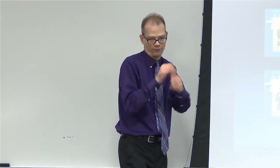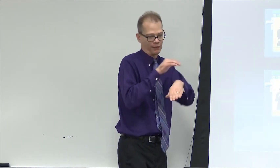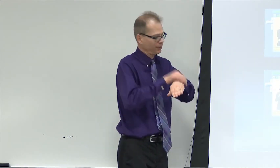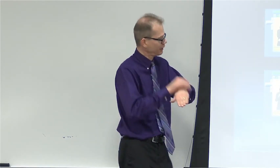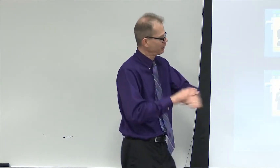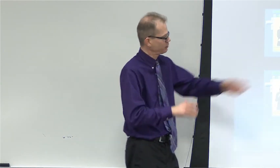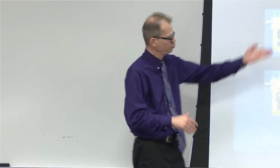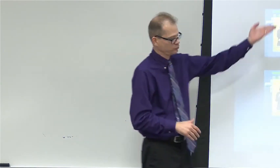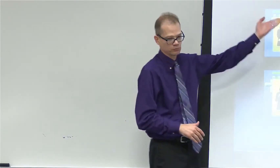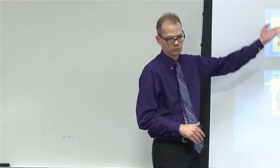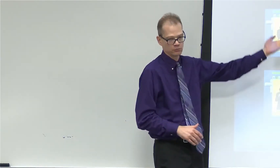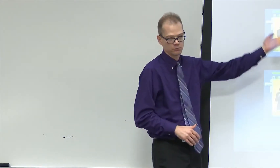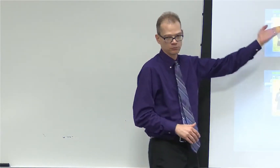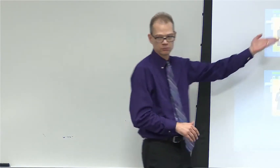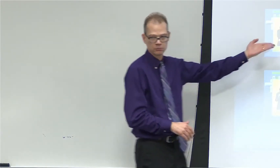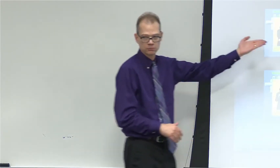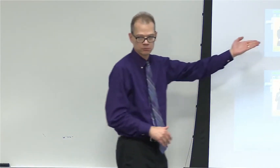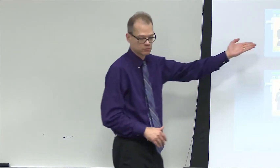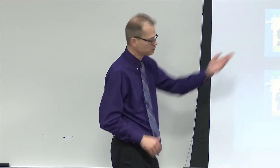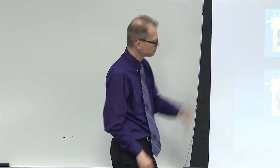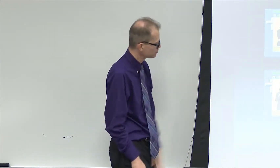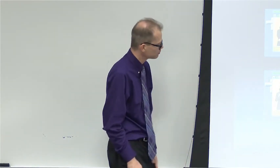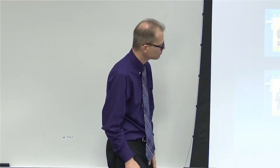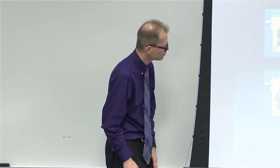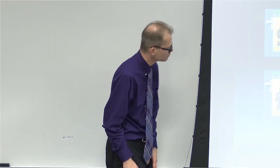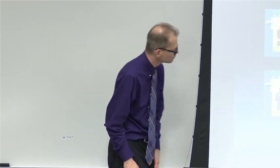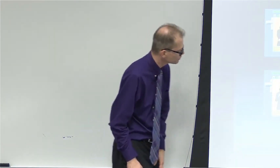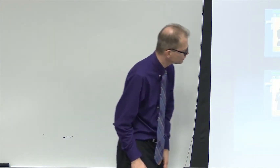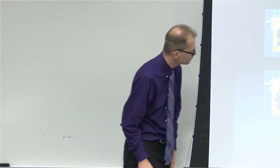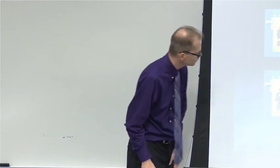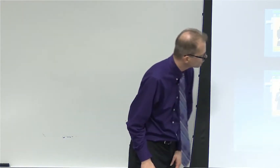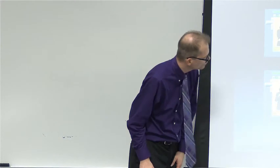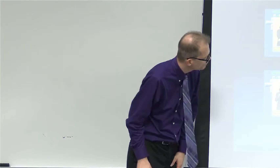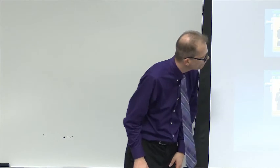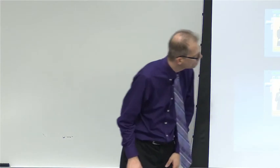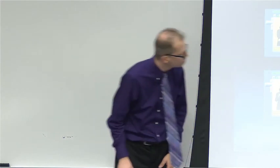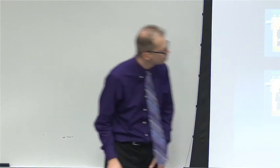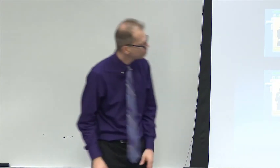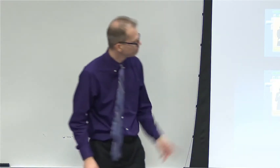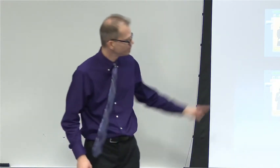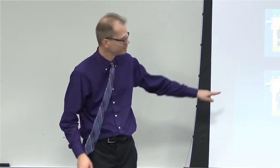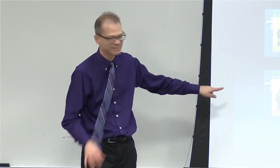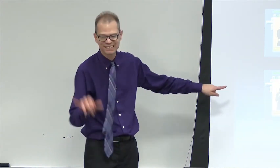spoken English and sign language.